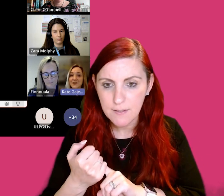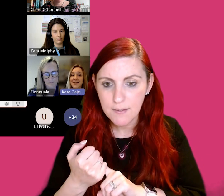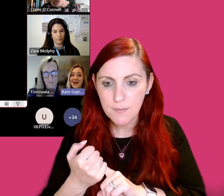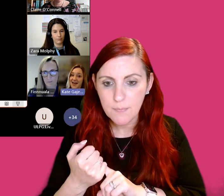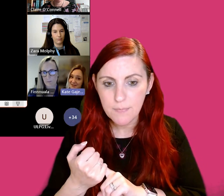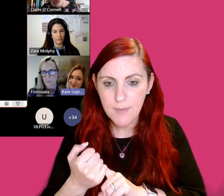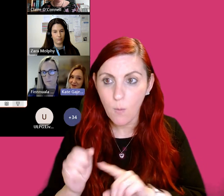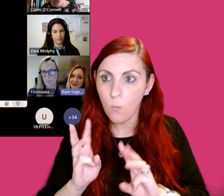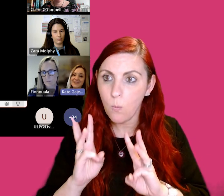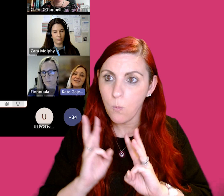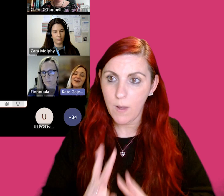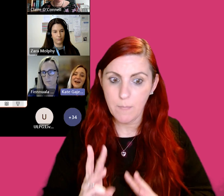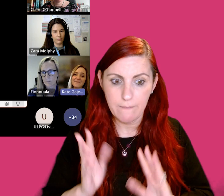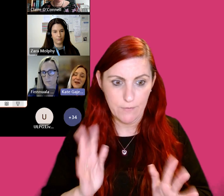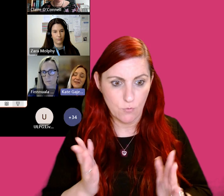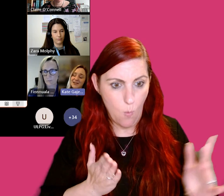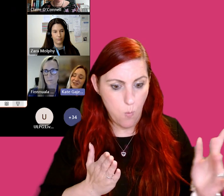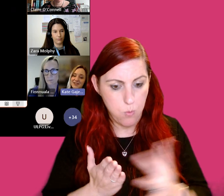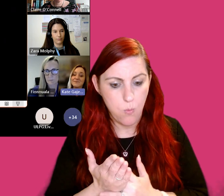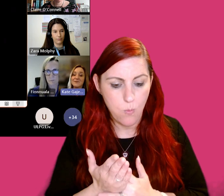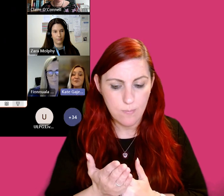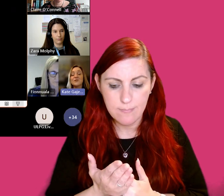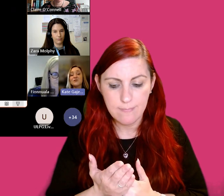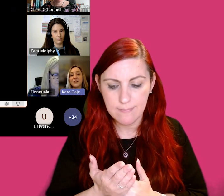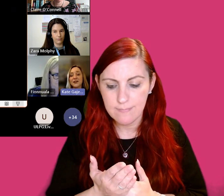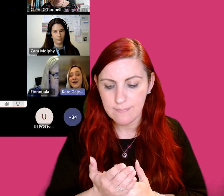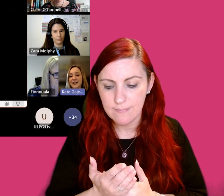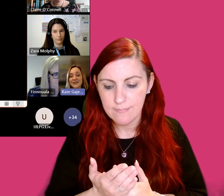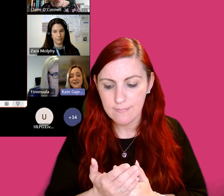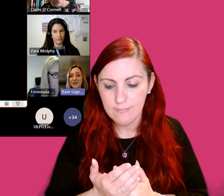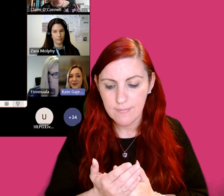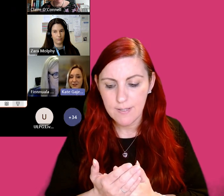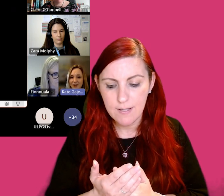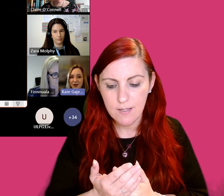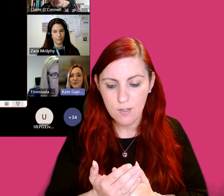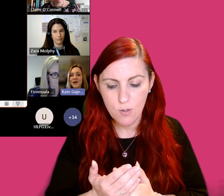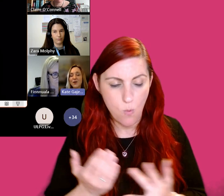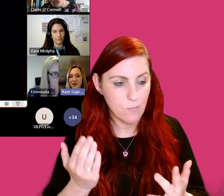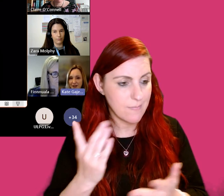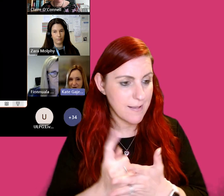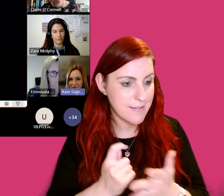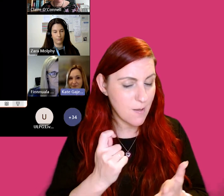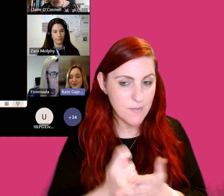women experience um and they just sometimes want to hear listen you're not alone we are here with